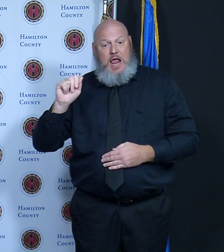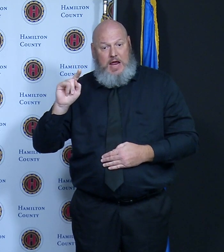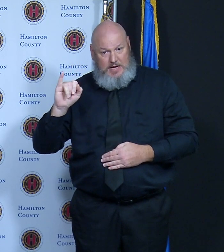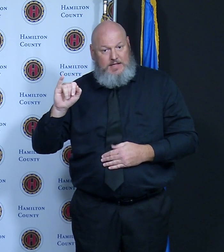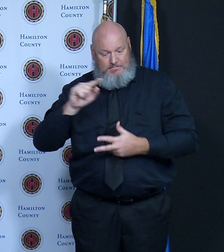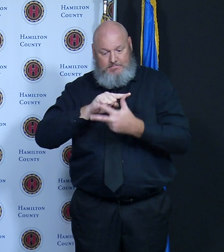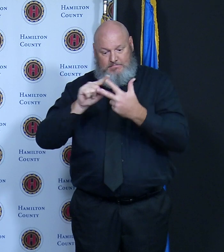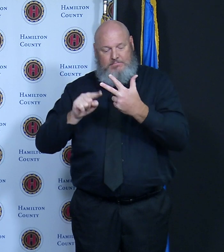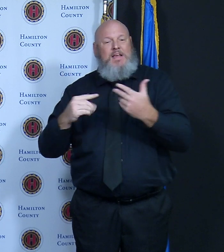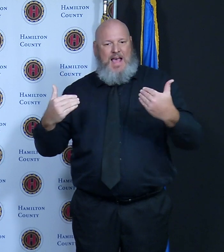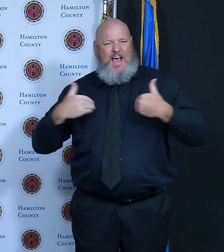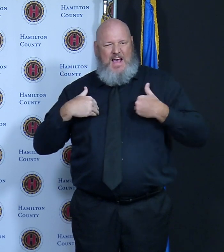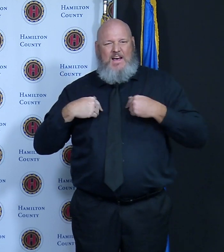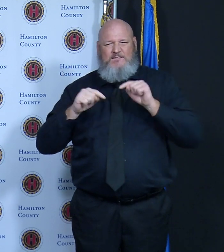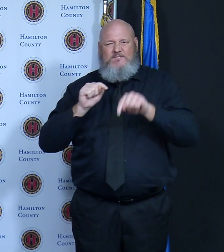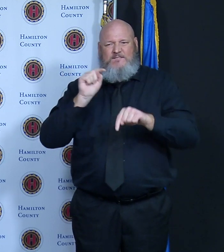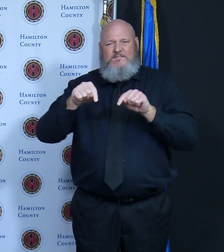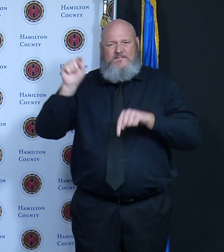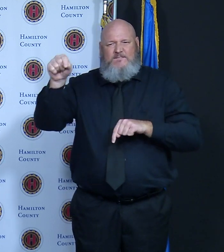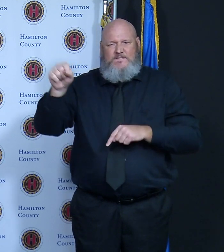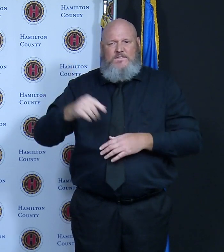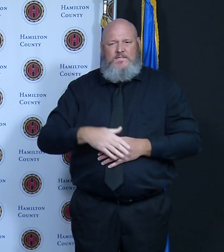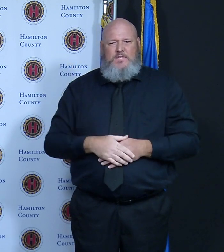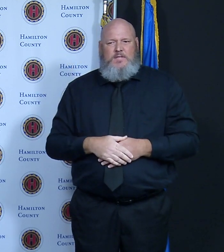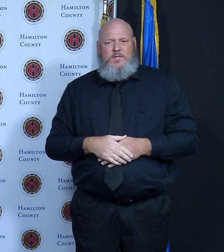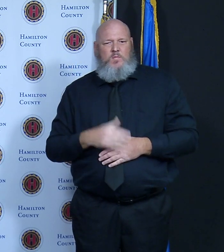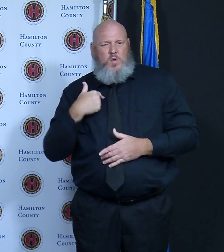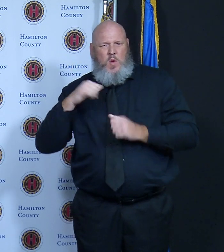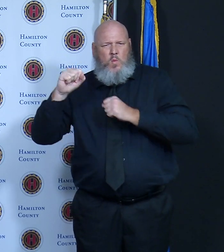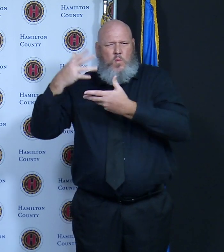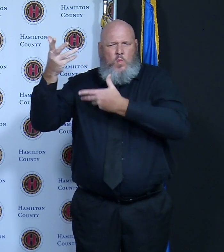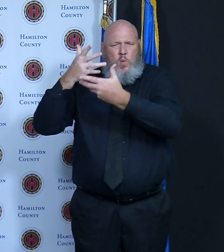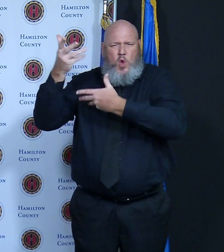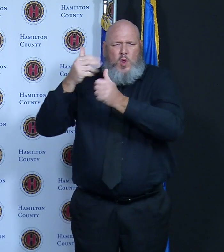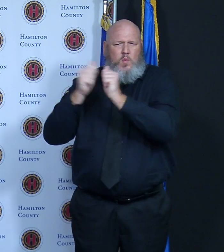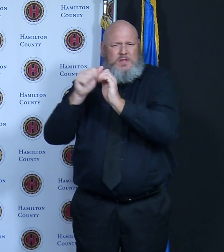Ohio and through them with the federal government is critical to ensuring that